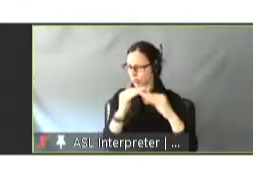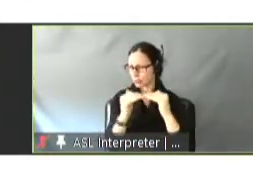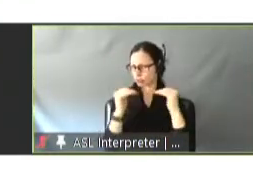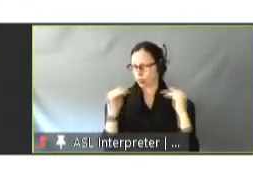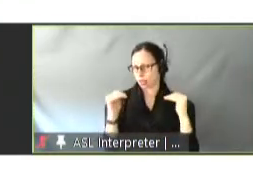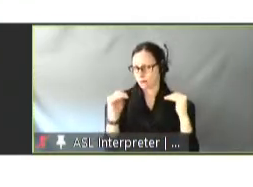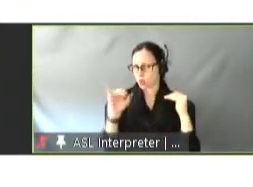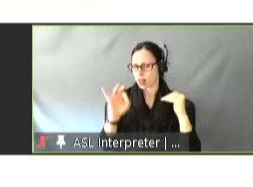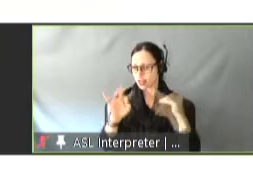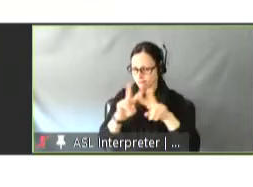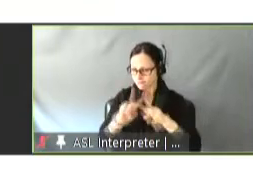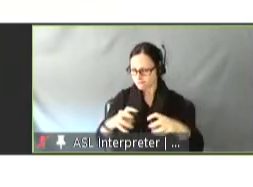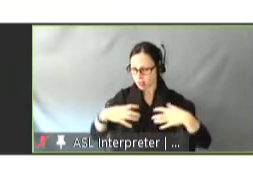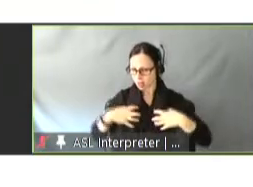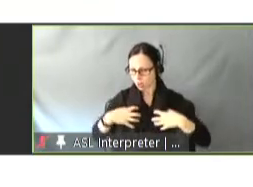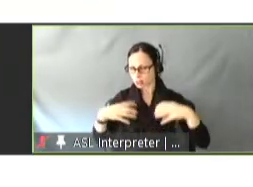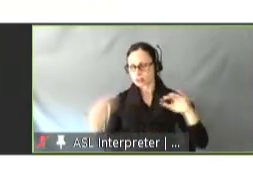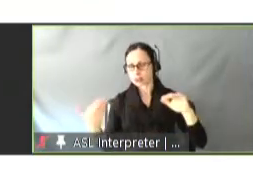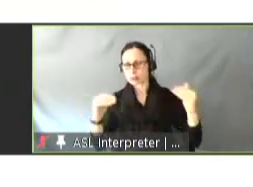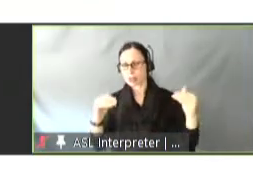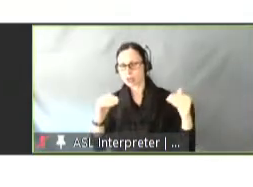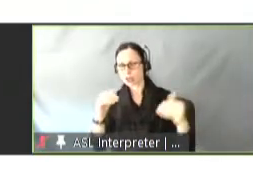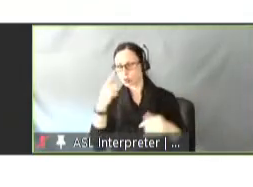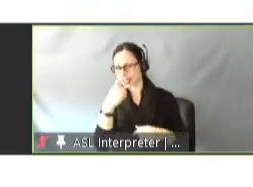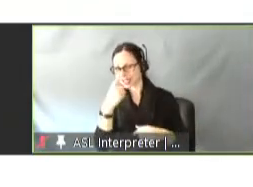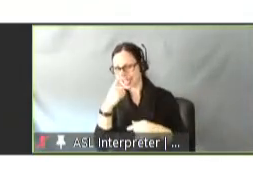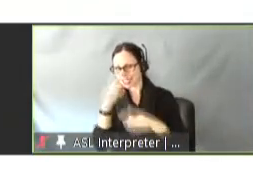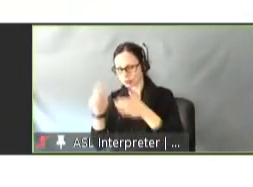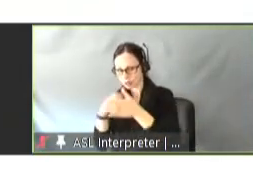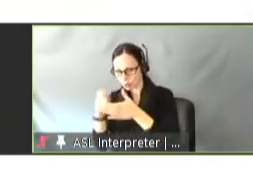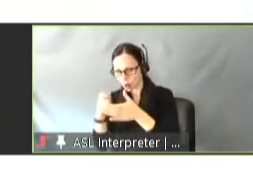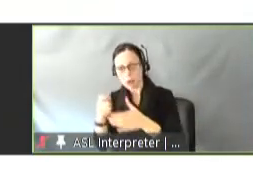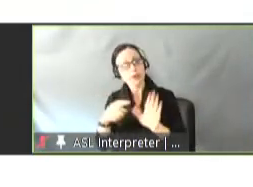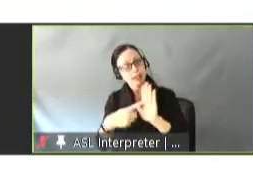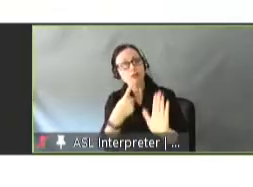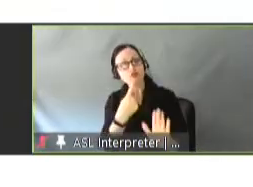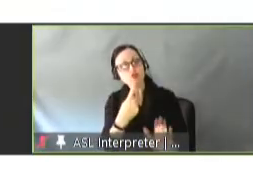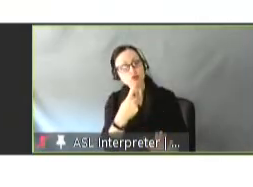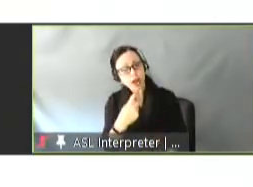lungs versus the nasal swab. So, for example, in that red group, when you look at day four, about